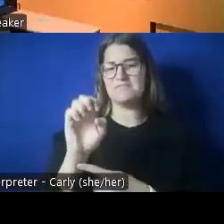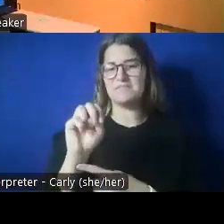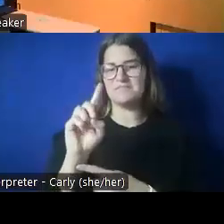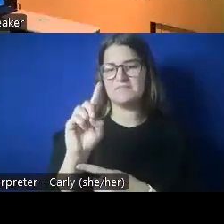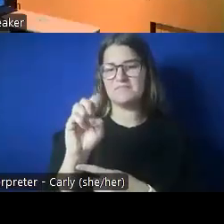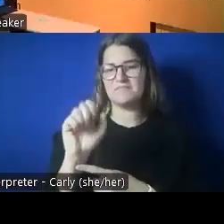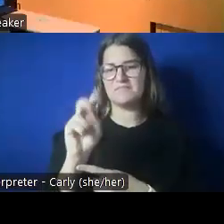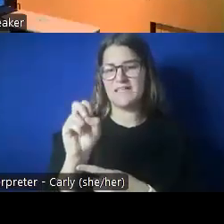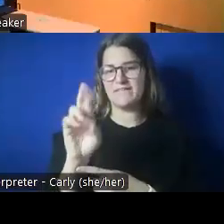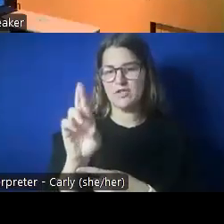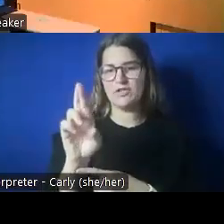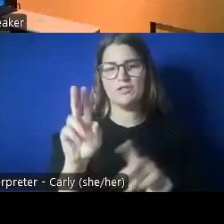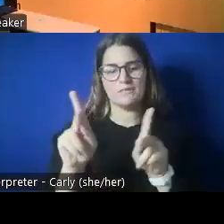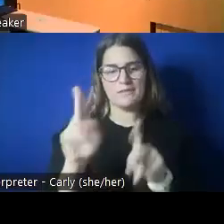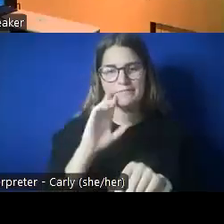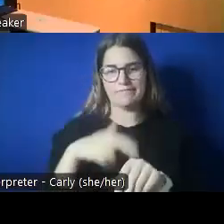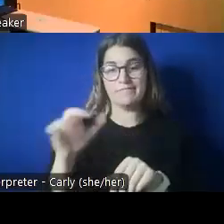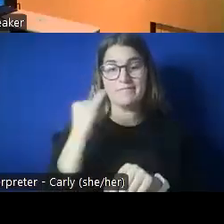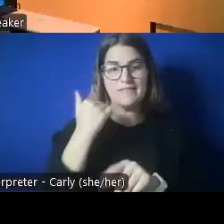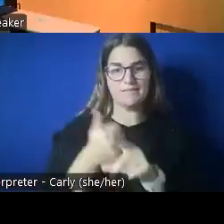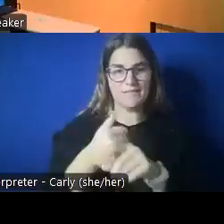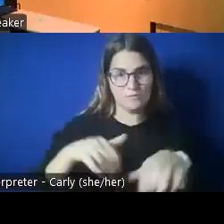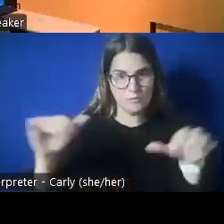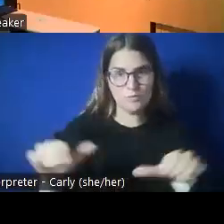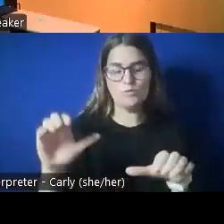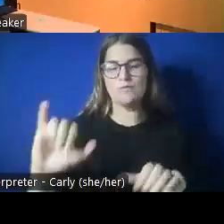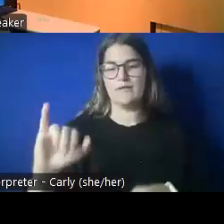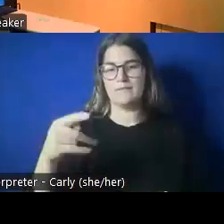are referred to if they are perpetrator themselves because it's often court ordered and I know that